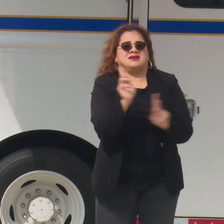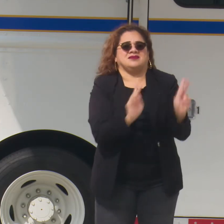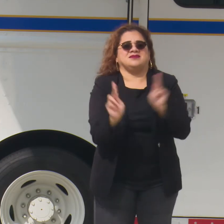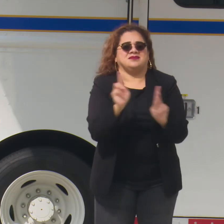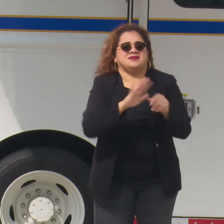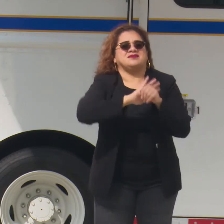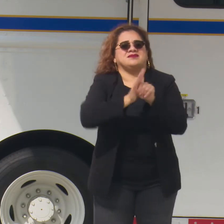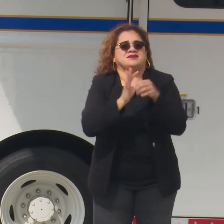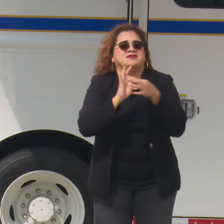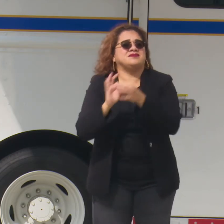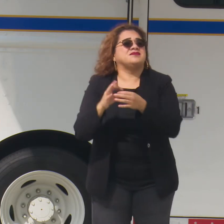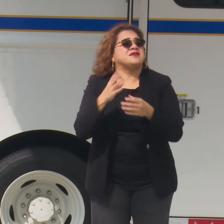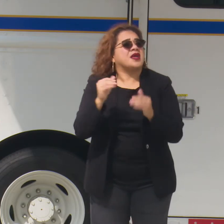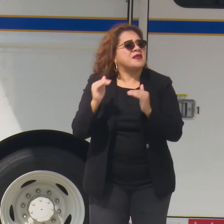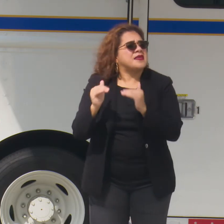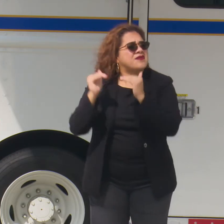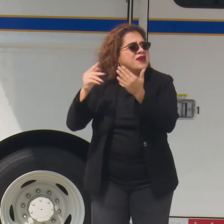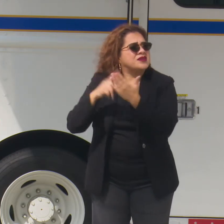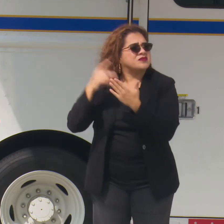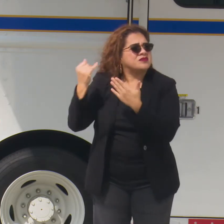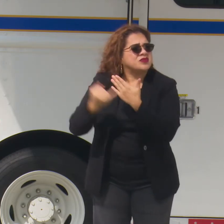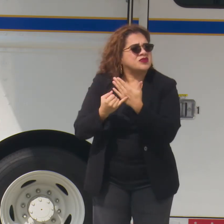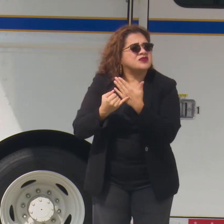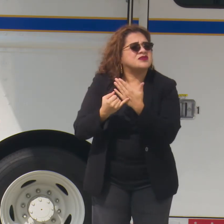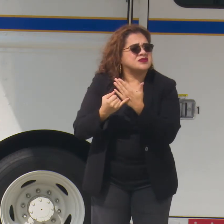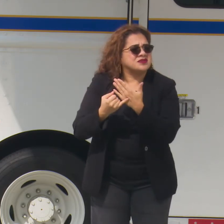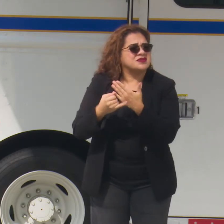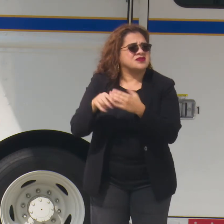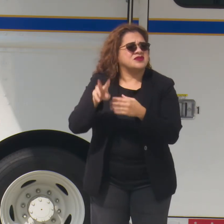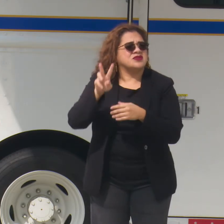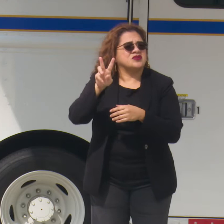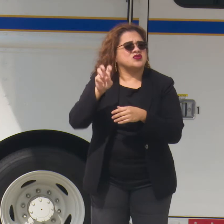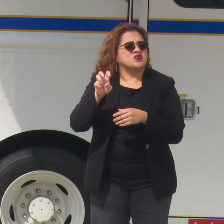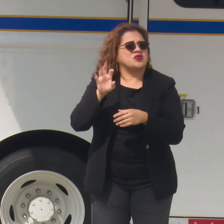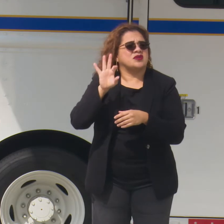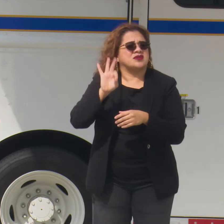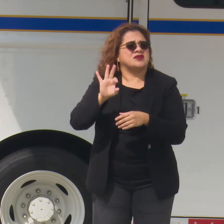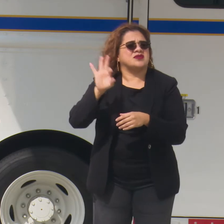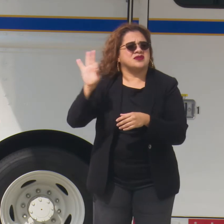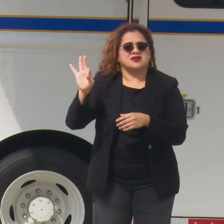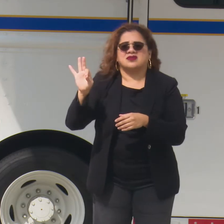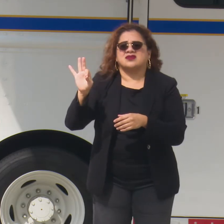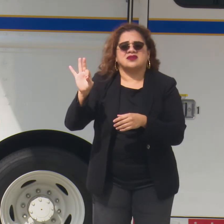study and it rank, it ranked all 299 places in Los Angeles